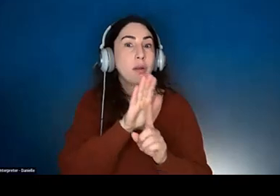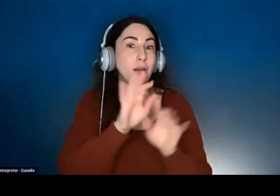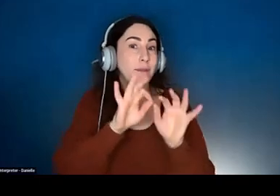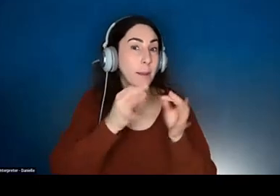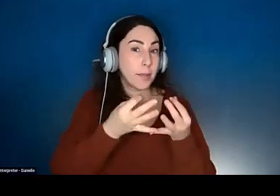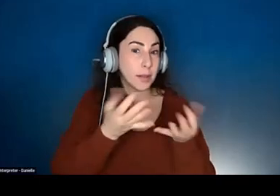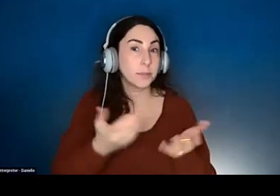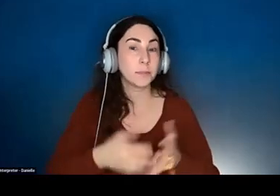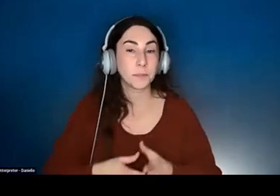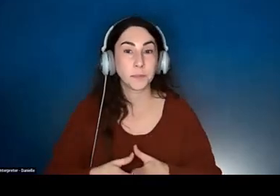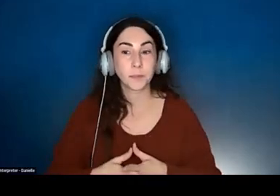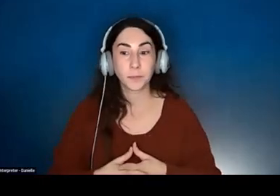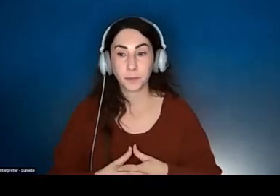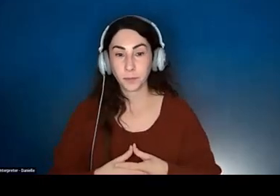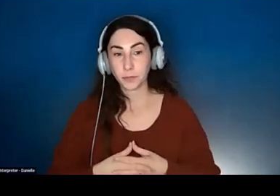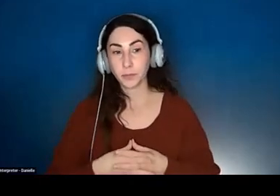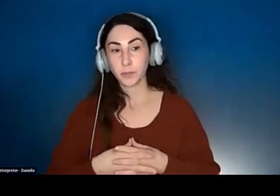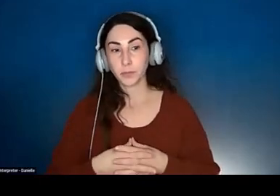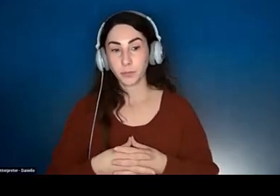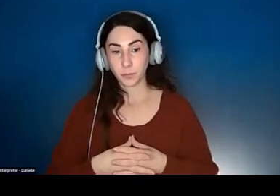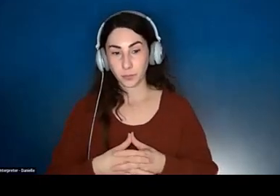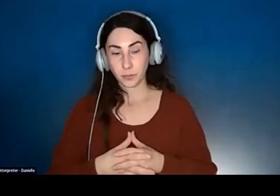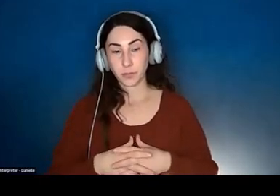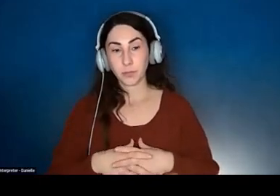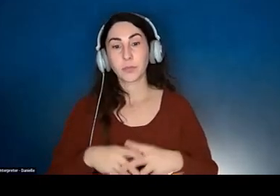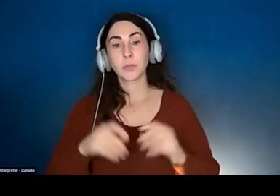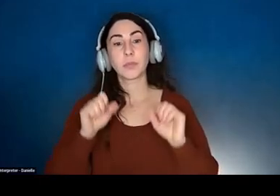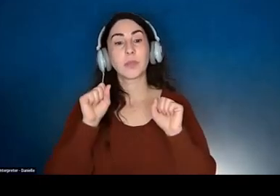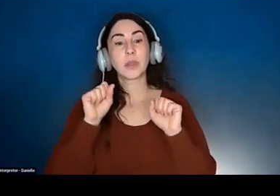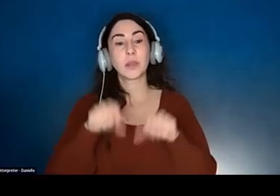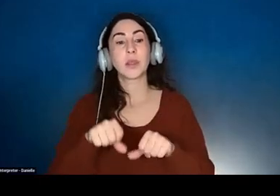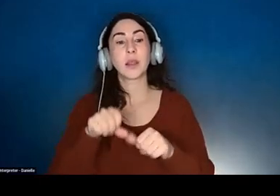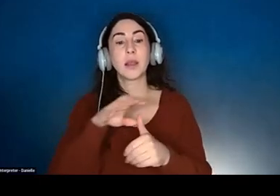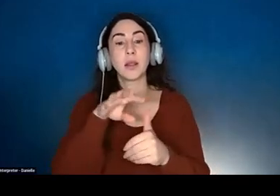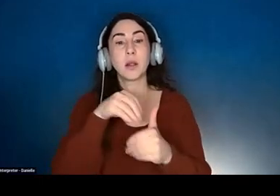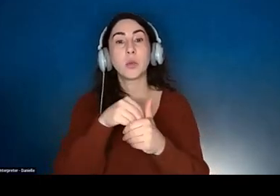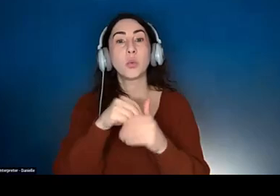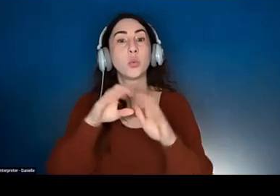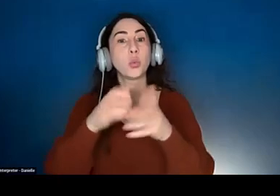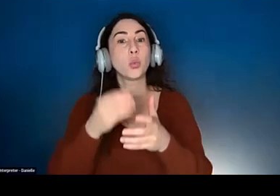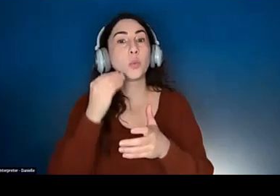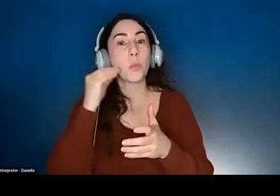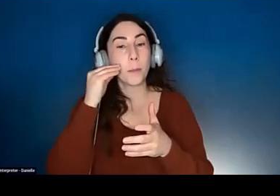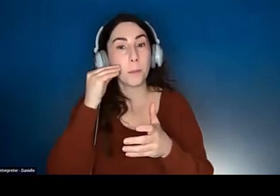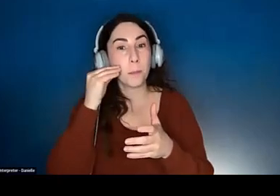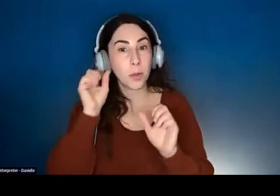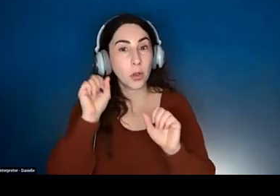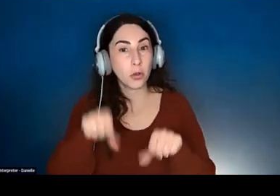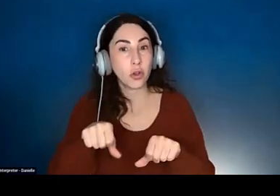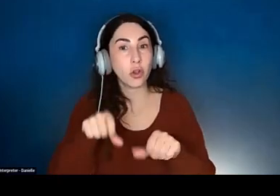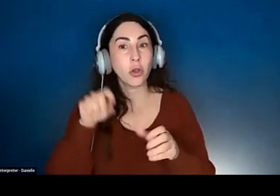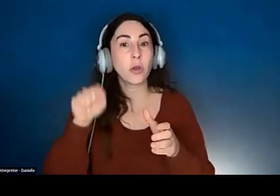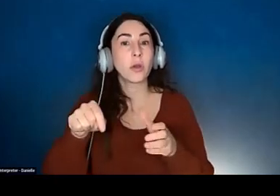They also can include small group homes of no more than four unrelated individuals.